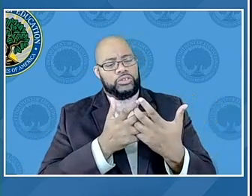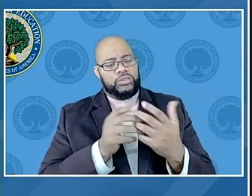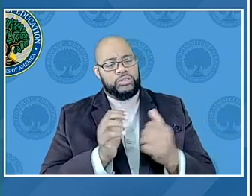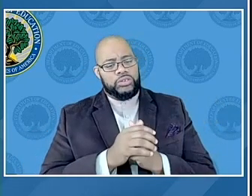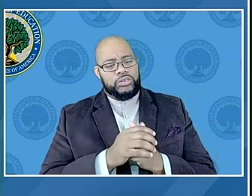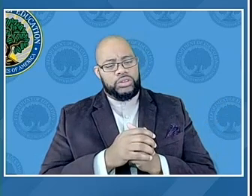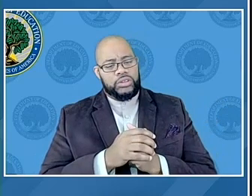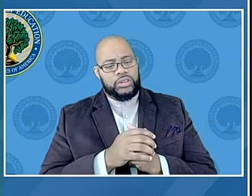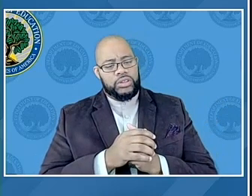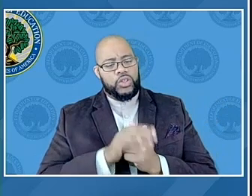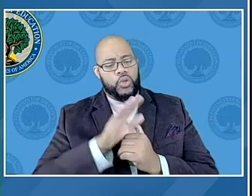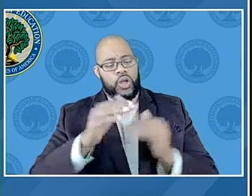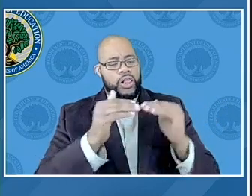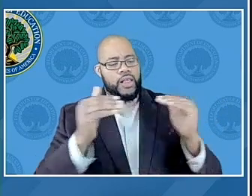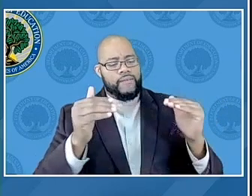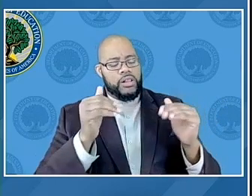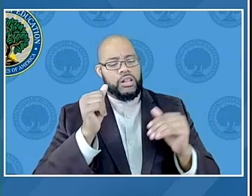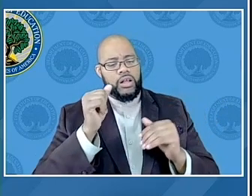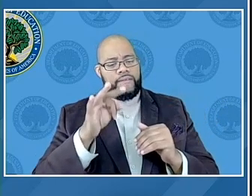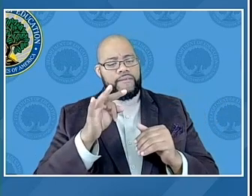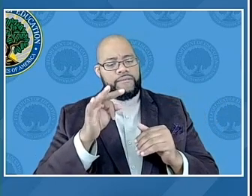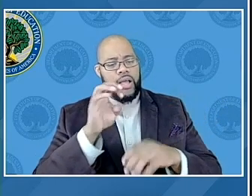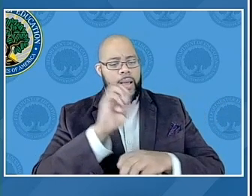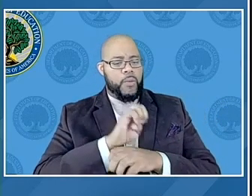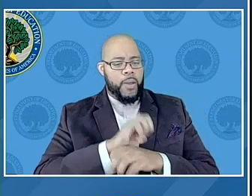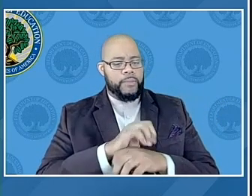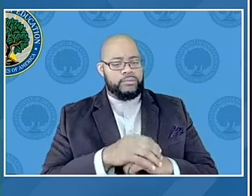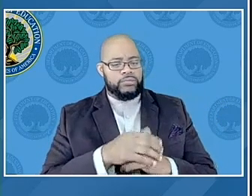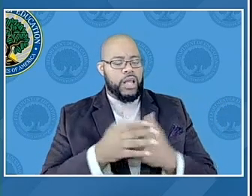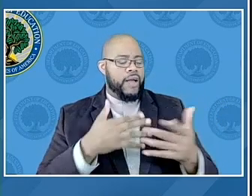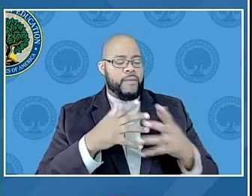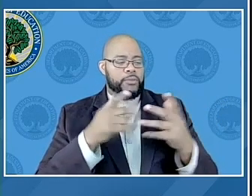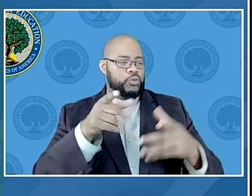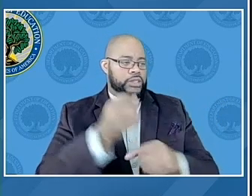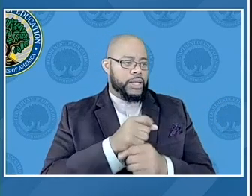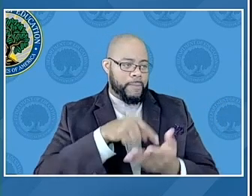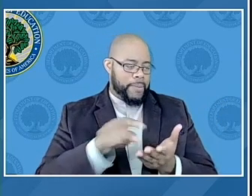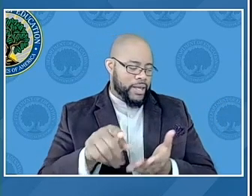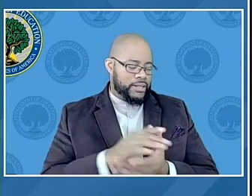your level of employment or however much you're getting paid, because nowadays they